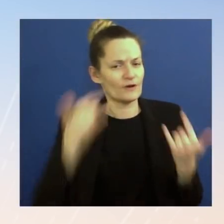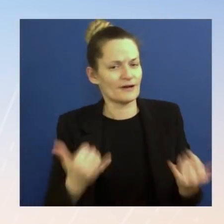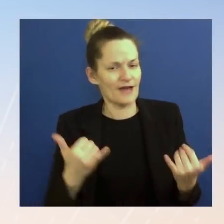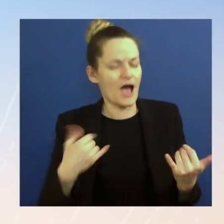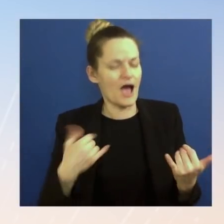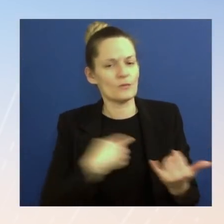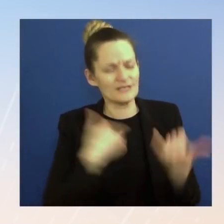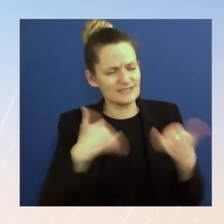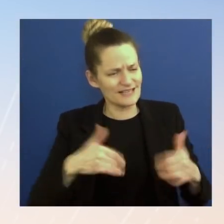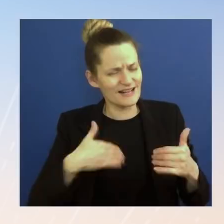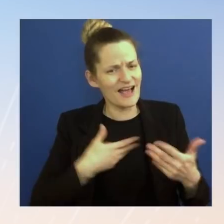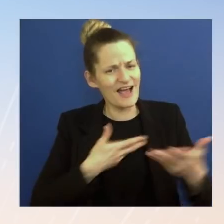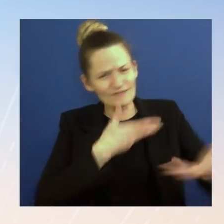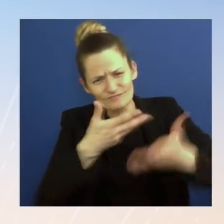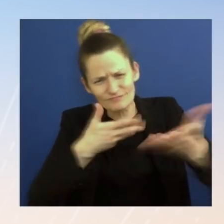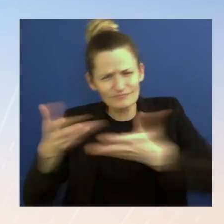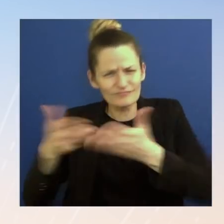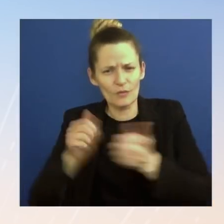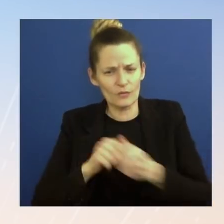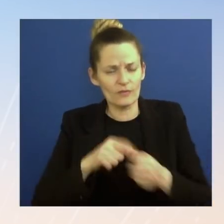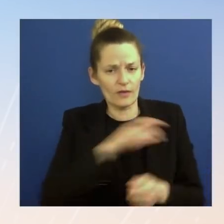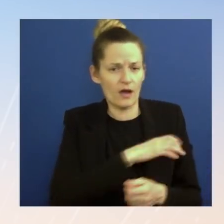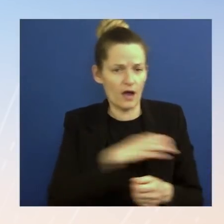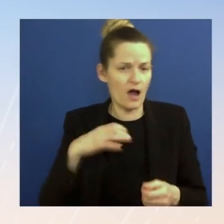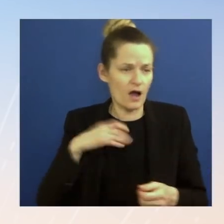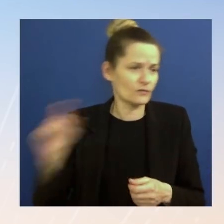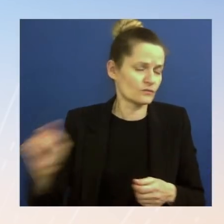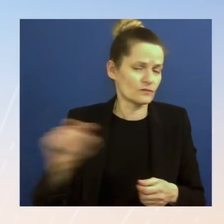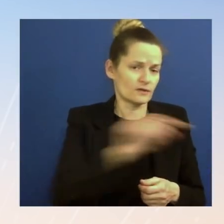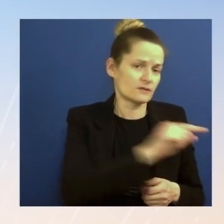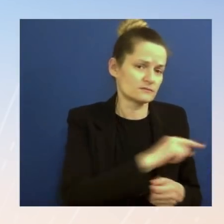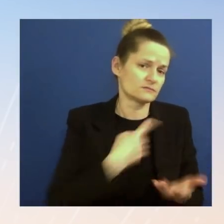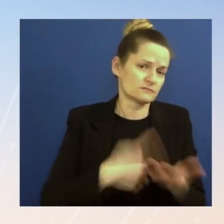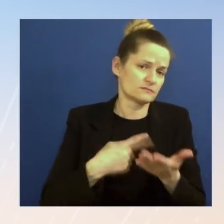We are -- but we want to be very clear about the fact that some of these programs